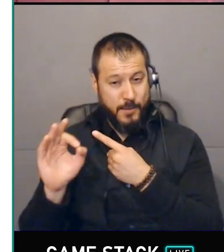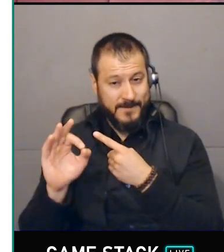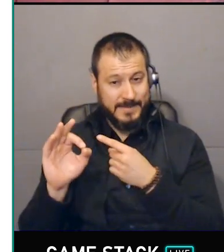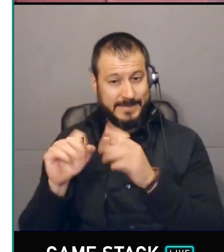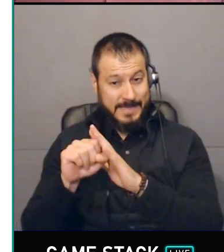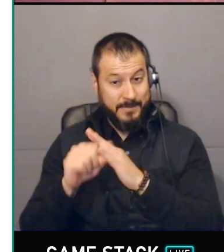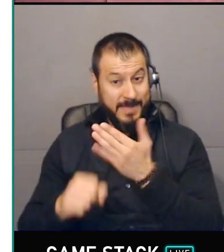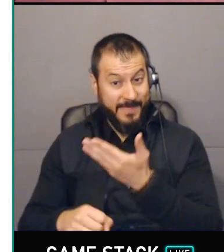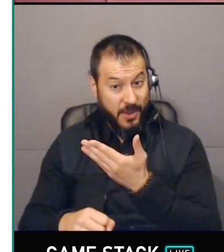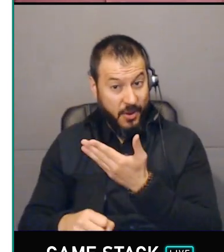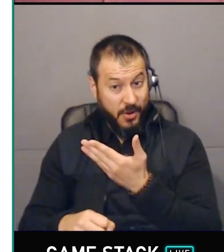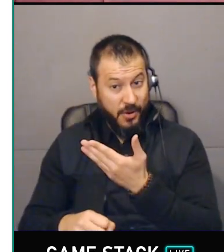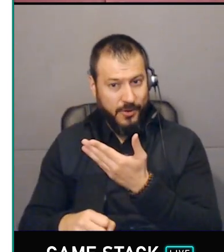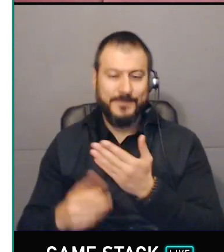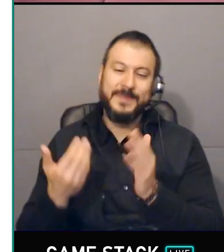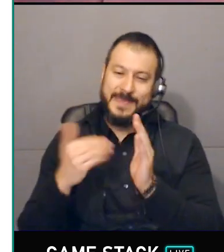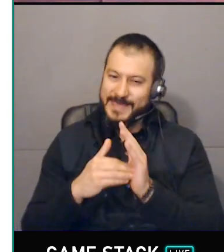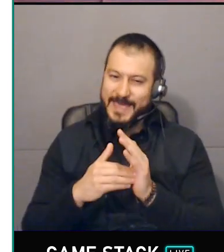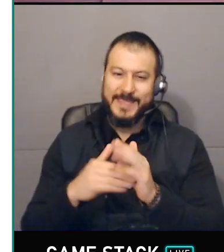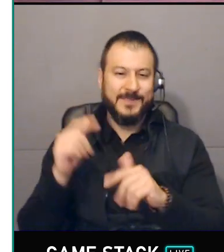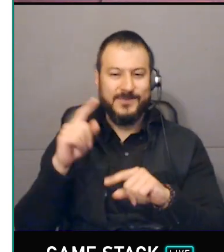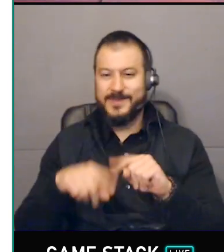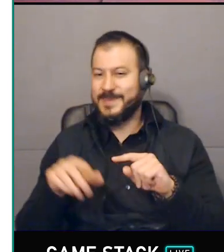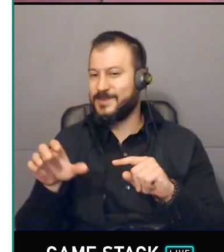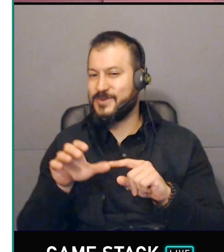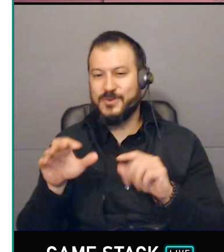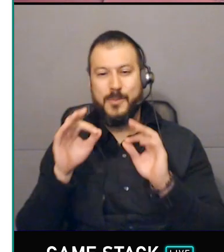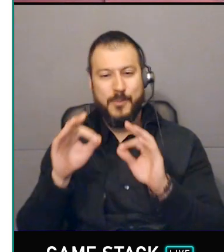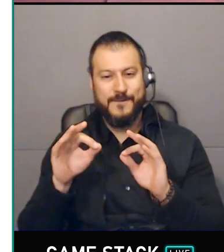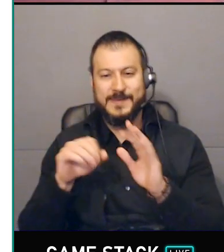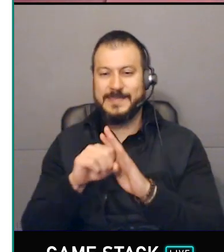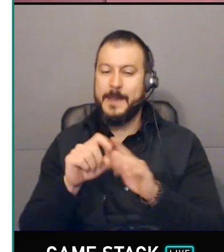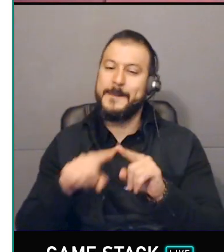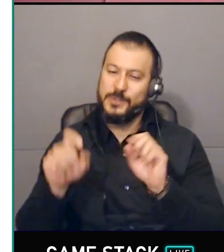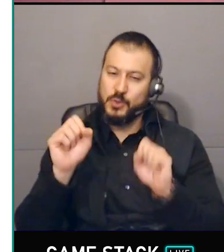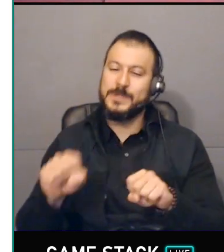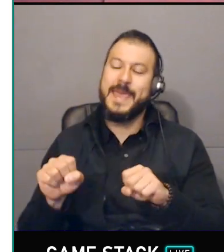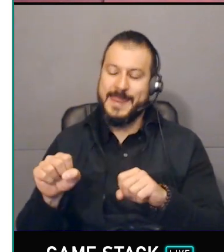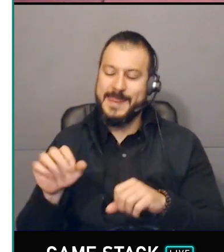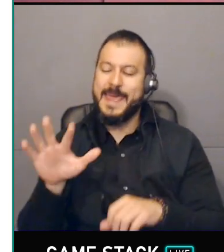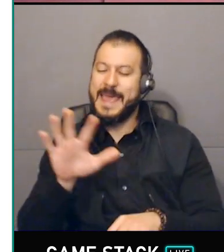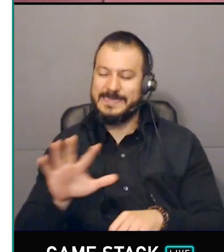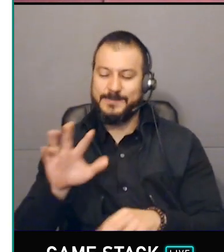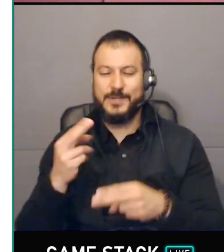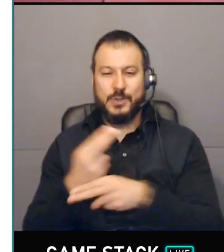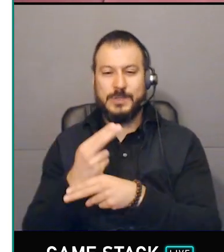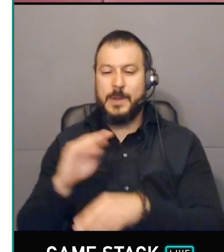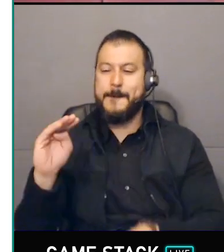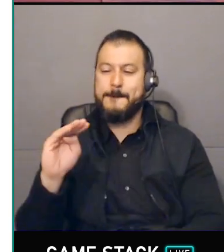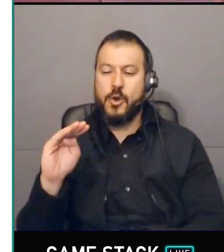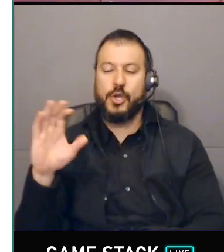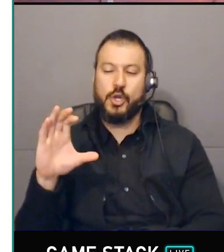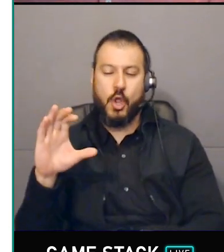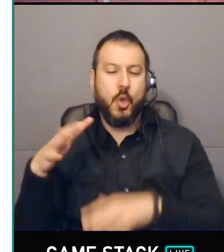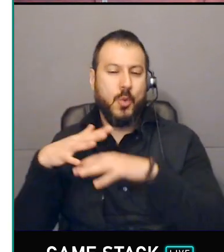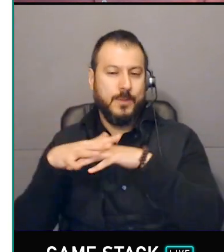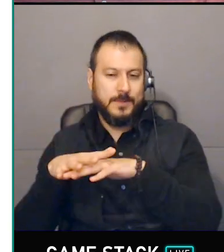And of course again, you can't do perfect importance sampling, but again you can estimate it using Monte Carlo integration.